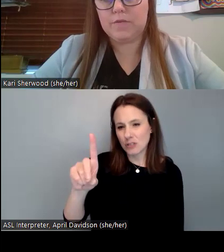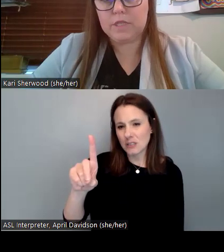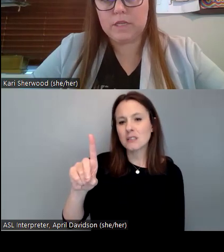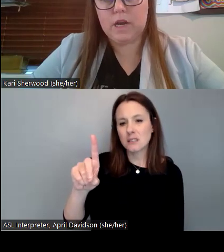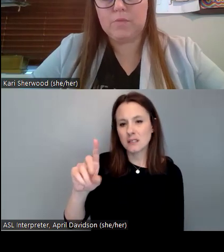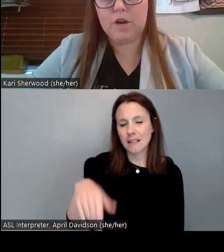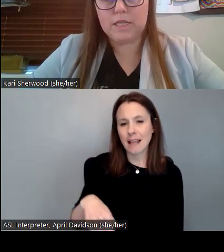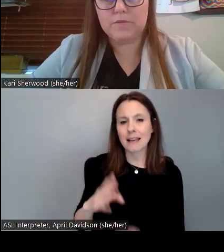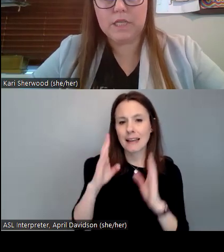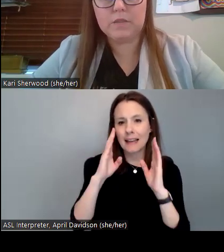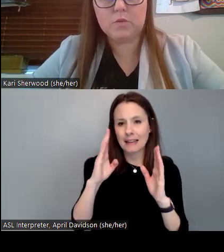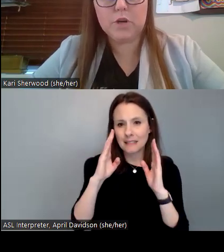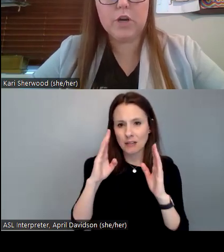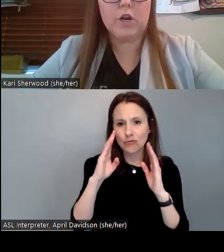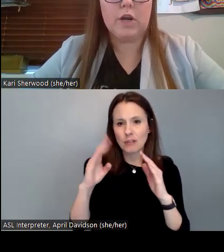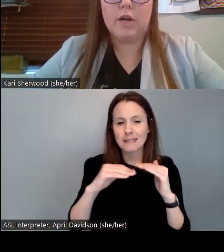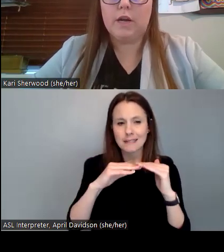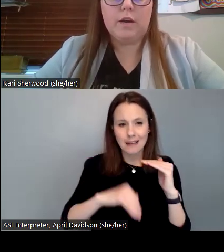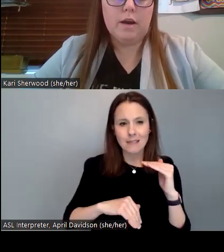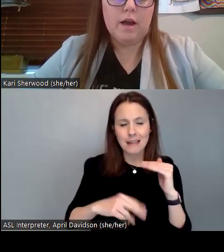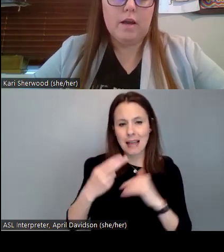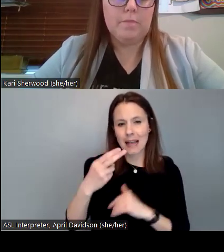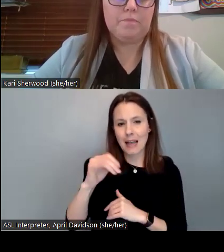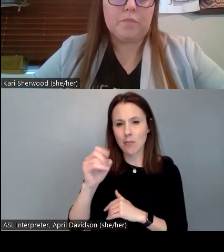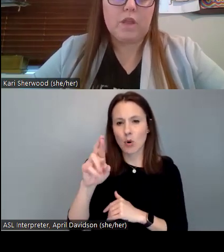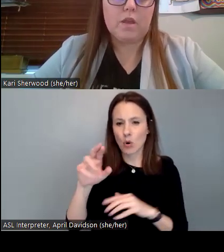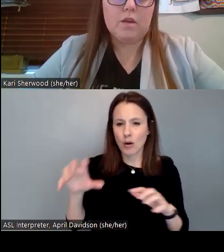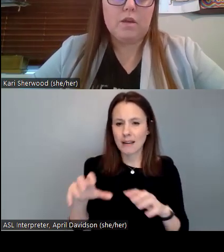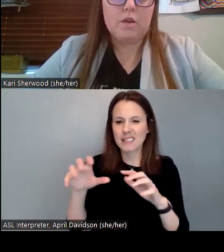deficit hyperactivity disorder.